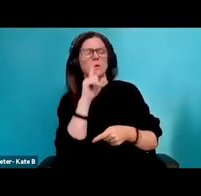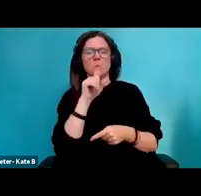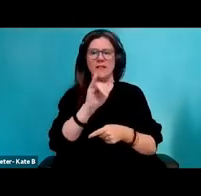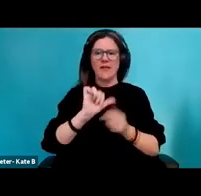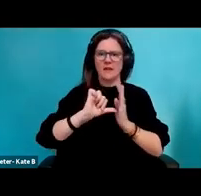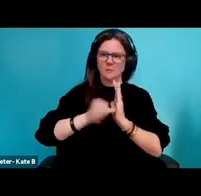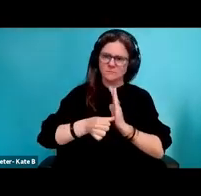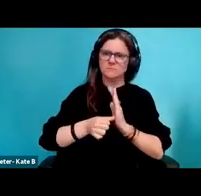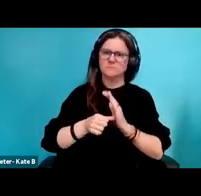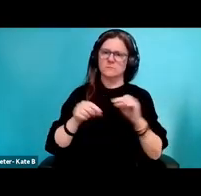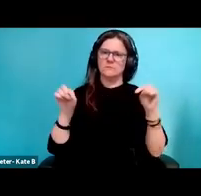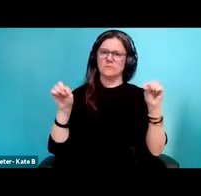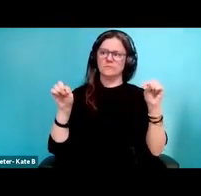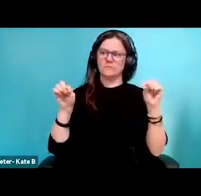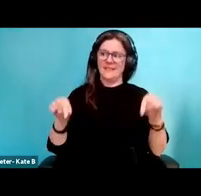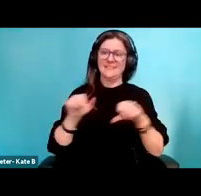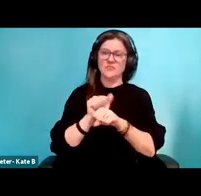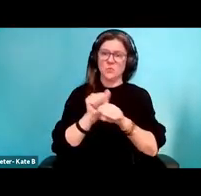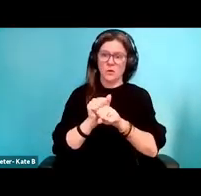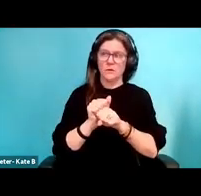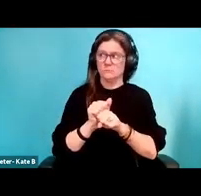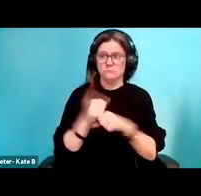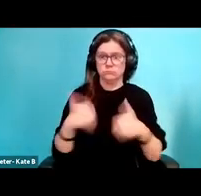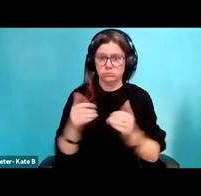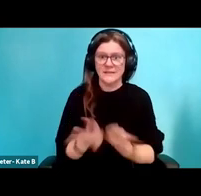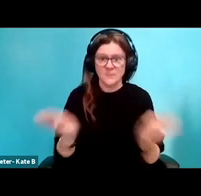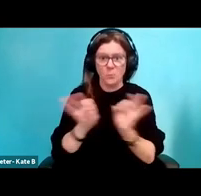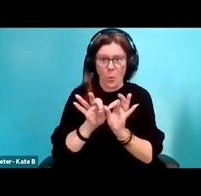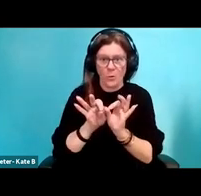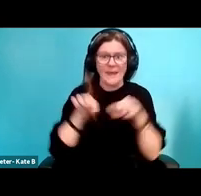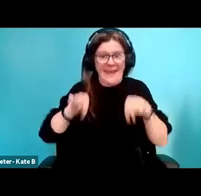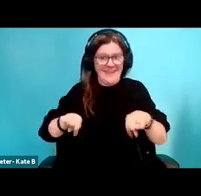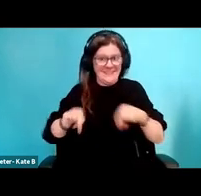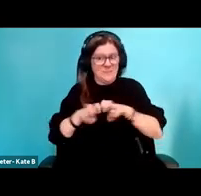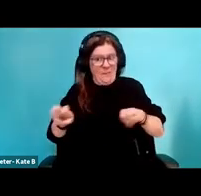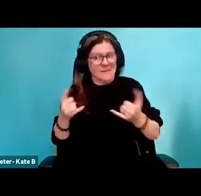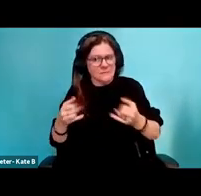the importance of the work that we are talking about today, as well as the need for it. One